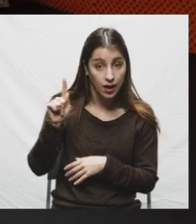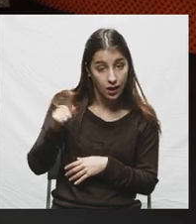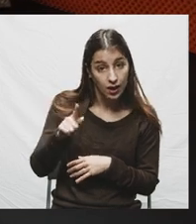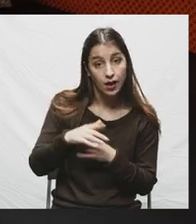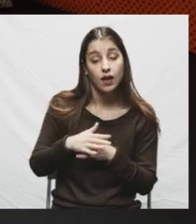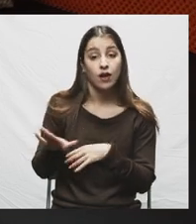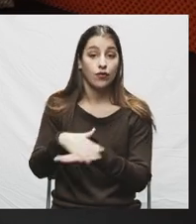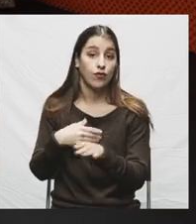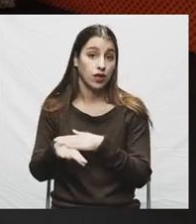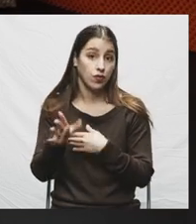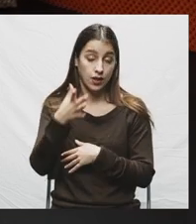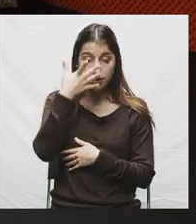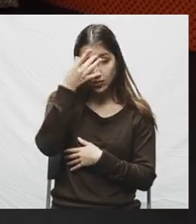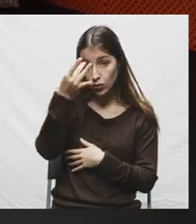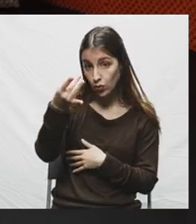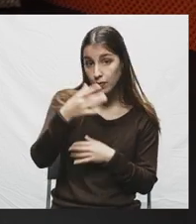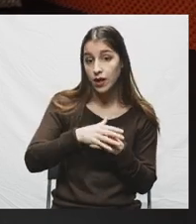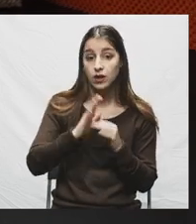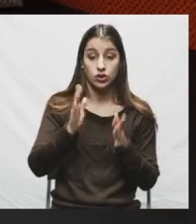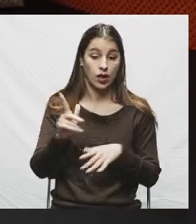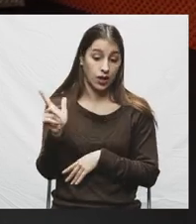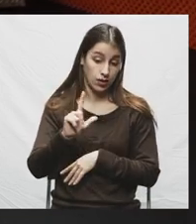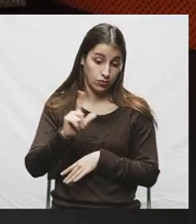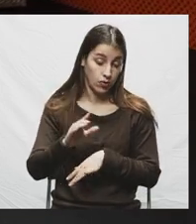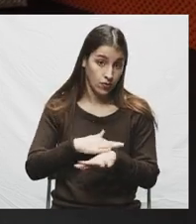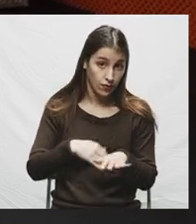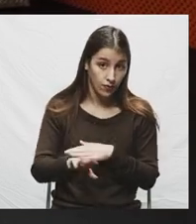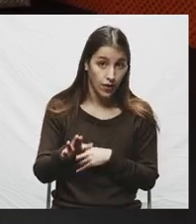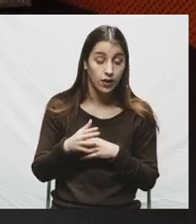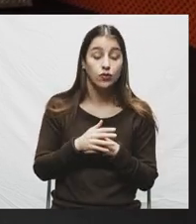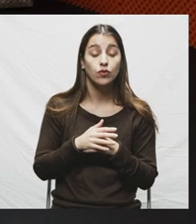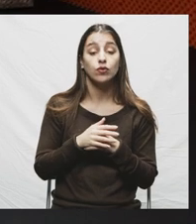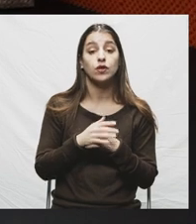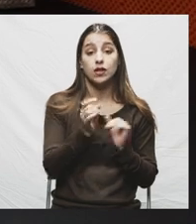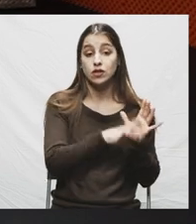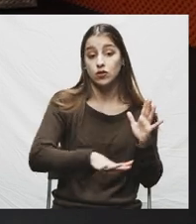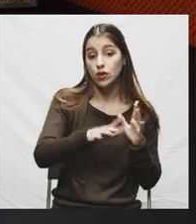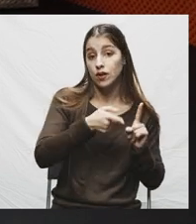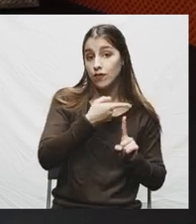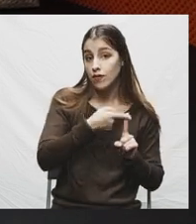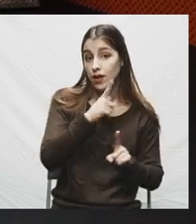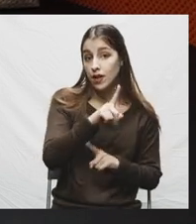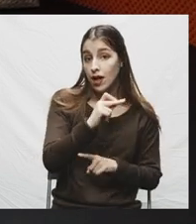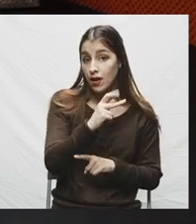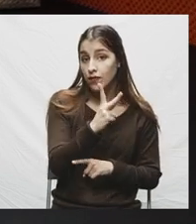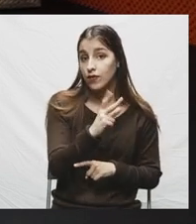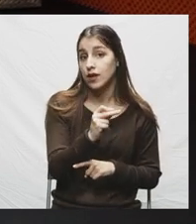You think that.. — It’s made at Festival Todos, it has even been made in Lisbon, restricted to the Feira da Ladra area,